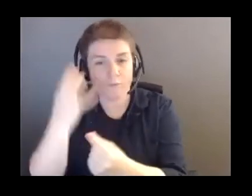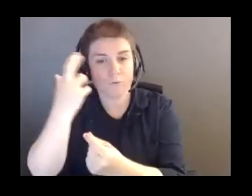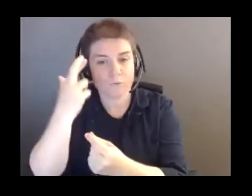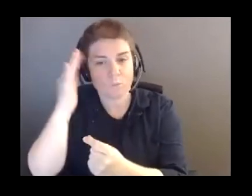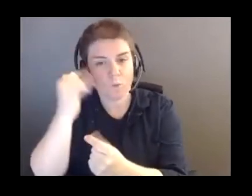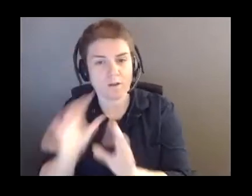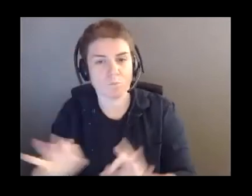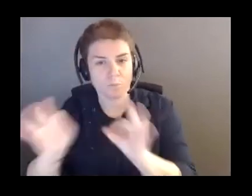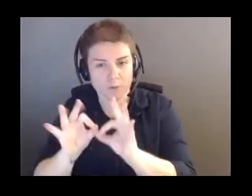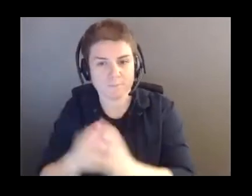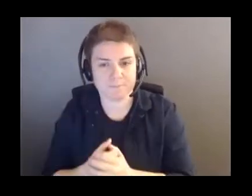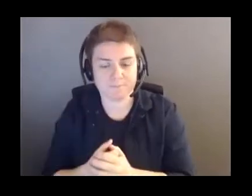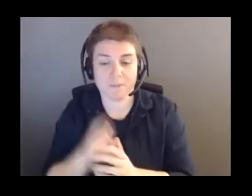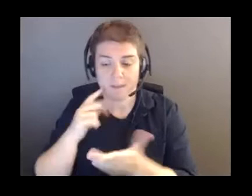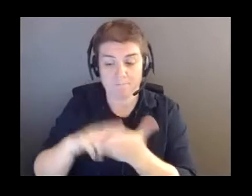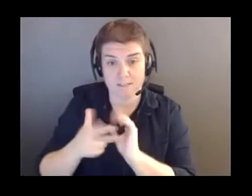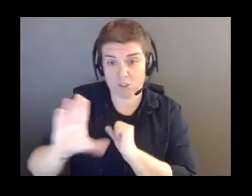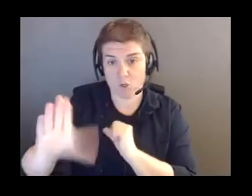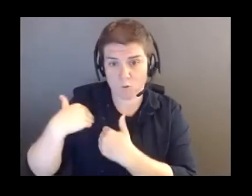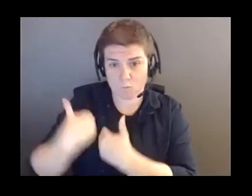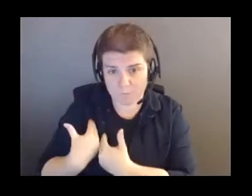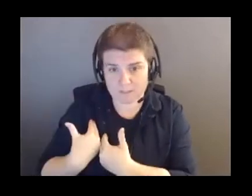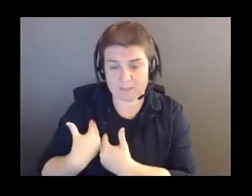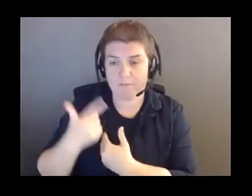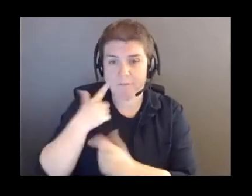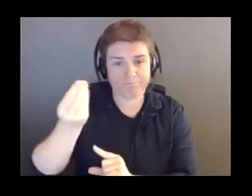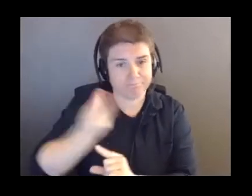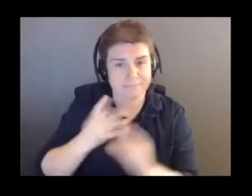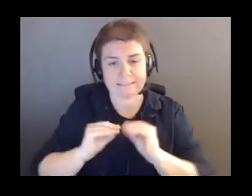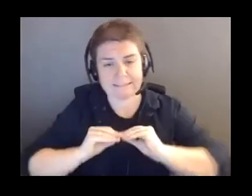also means that it is your responsibility to tell a clear and meaningful story about